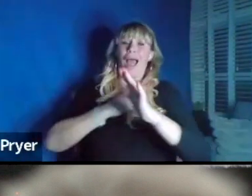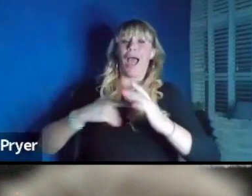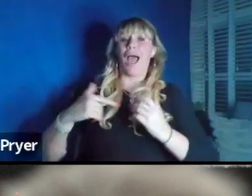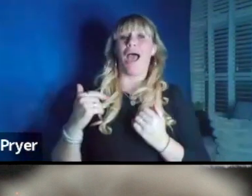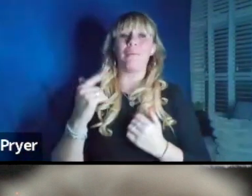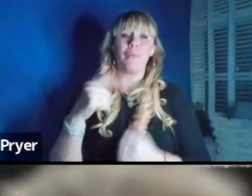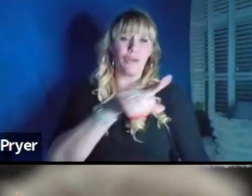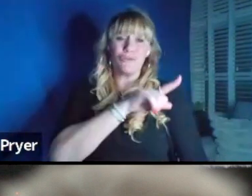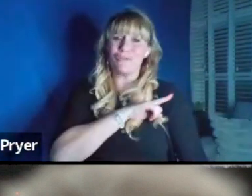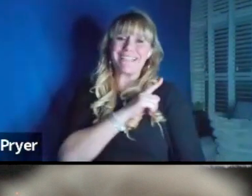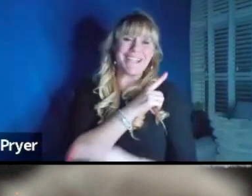I'm the moment when you realise